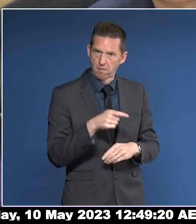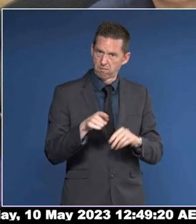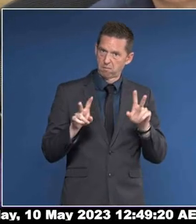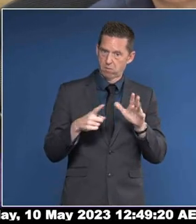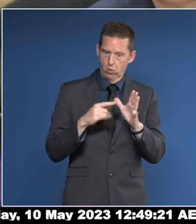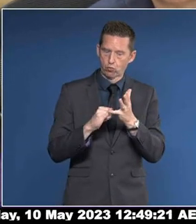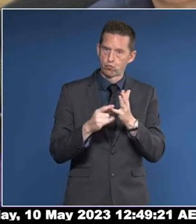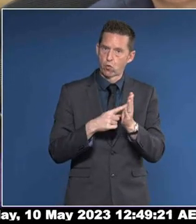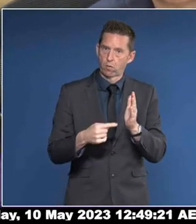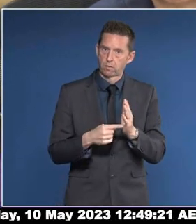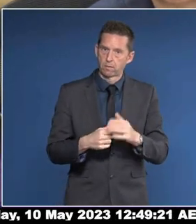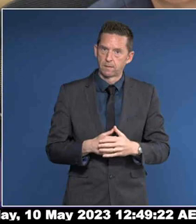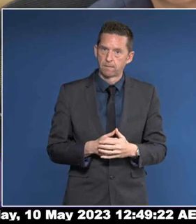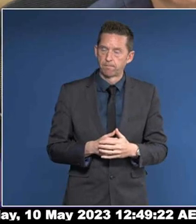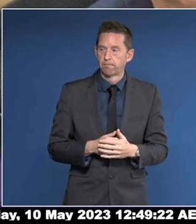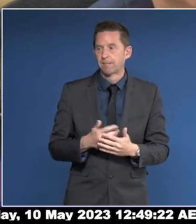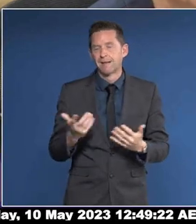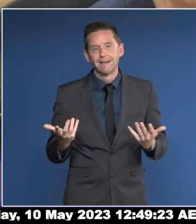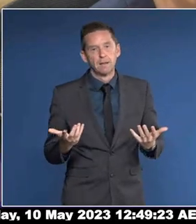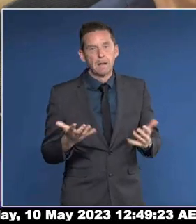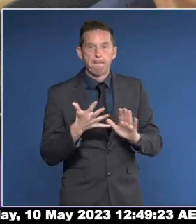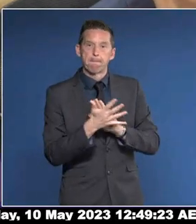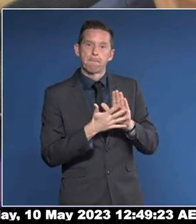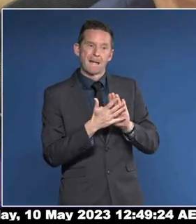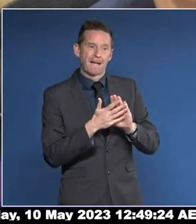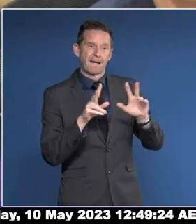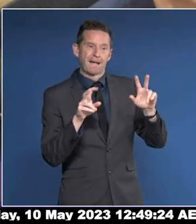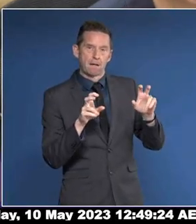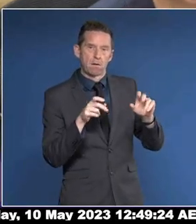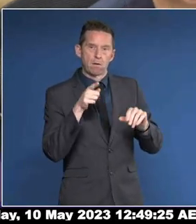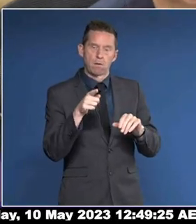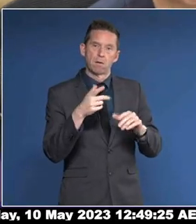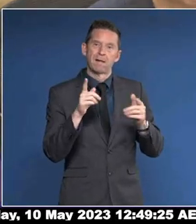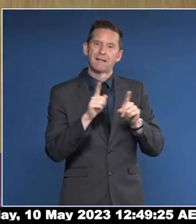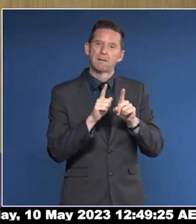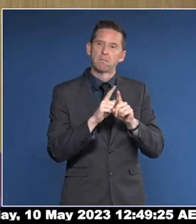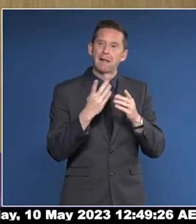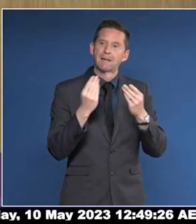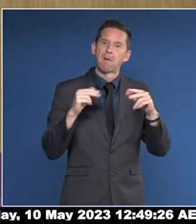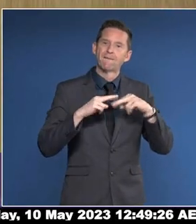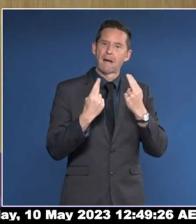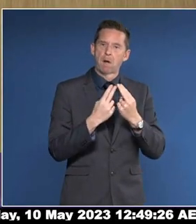By definition and you have to consider domestic discipline as well, but I - but I concede.